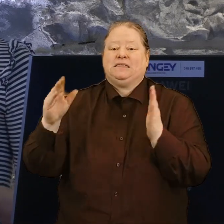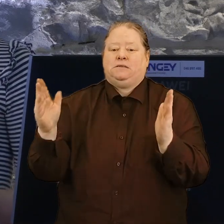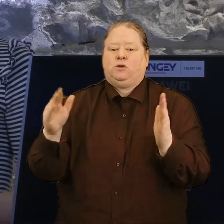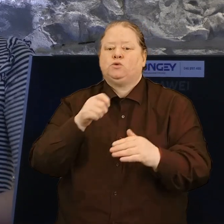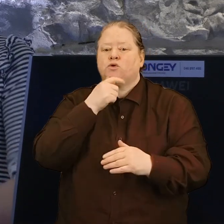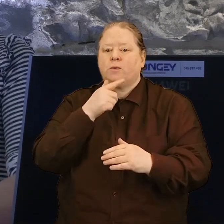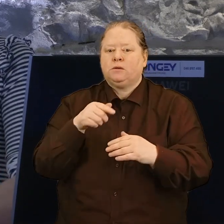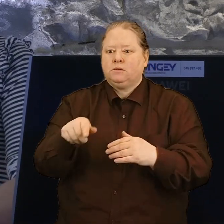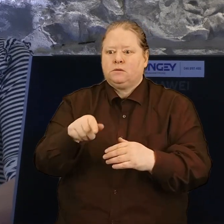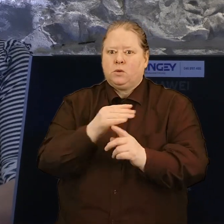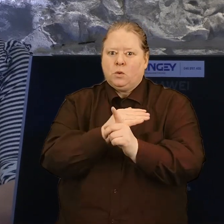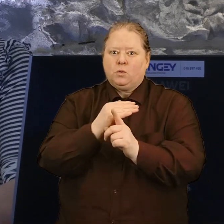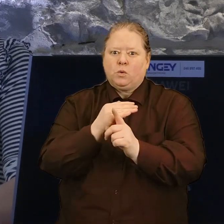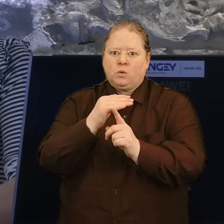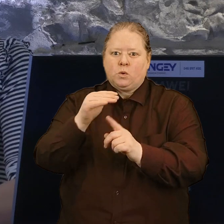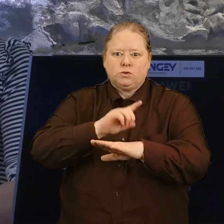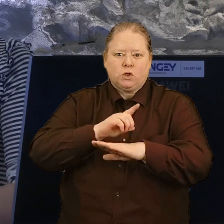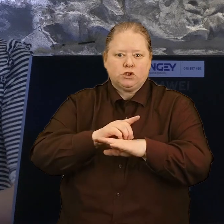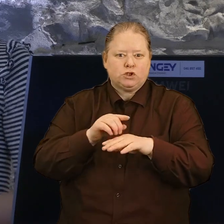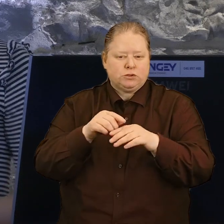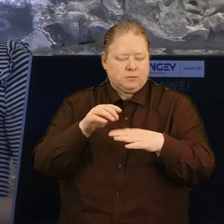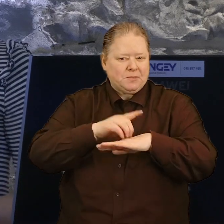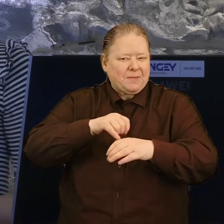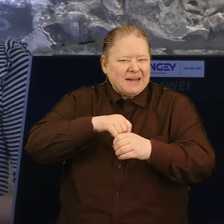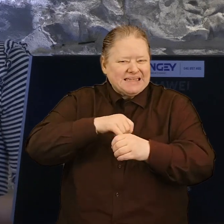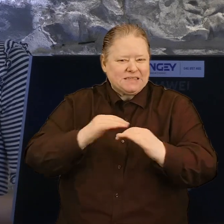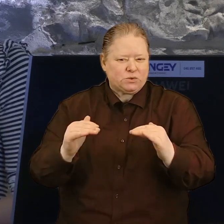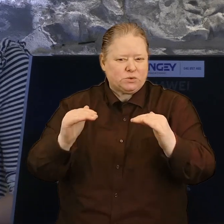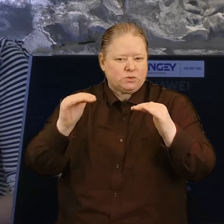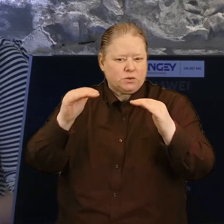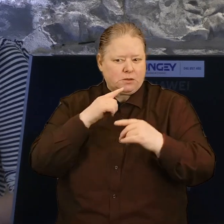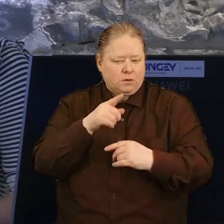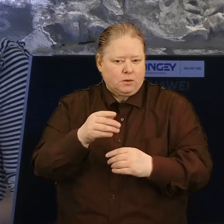ascendancy of medicine and that medics were prominent in all aspects of civic life.